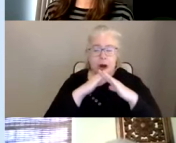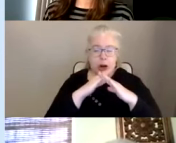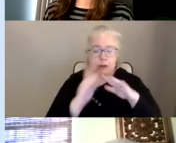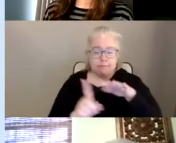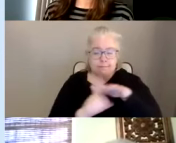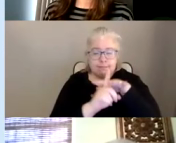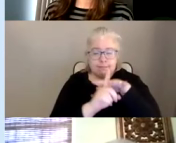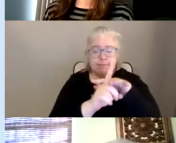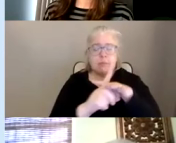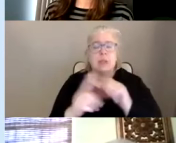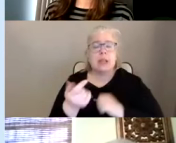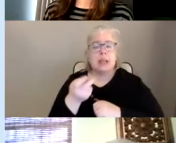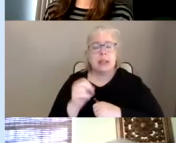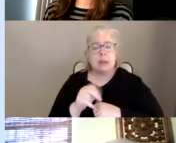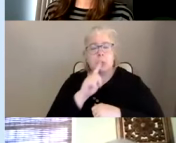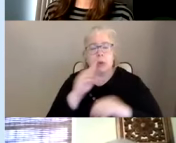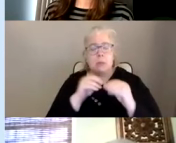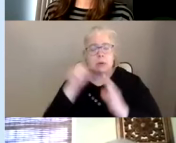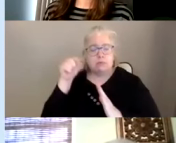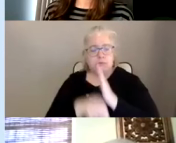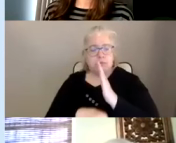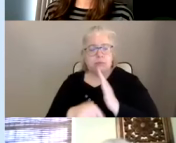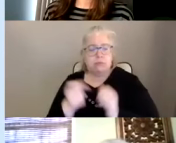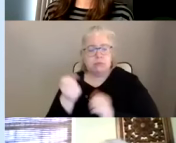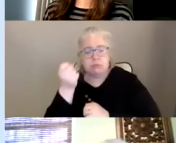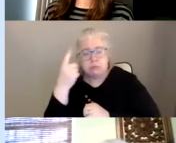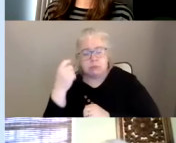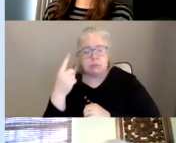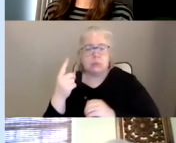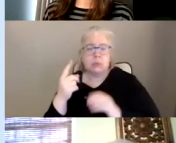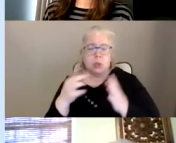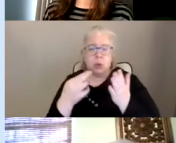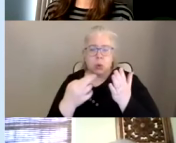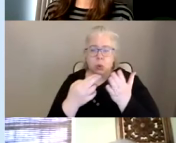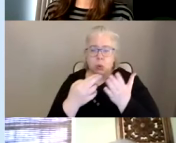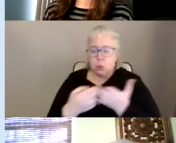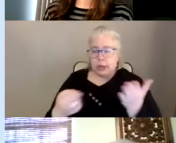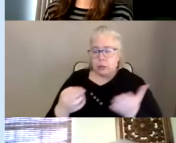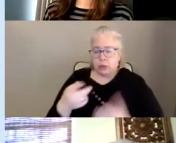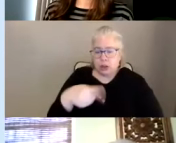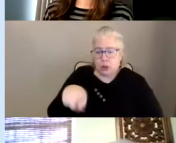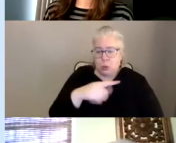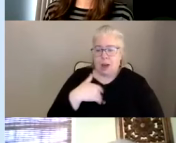And then we'll really dive into understanding resources that you may have available